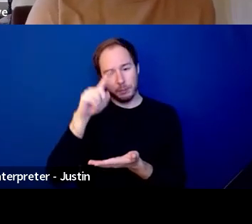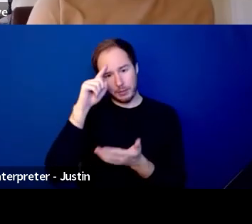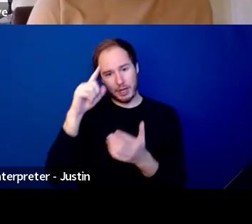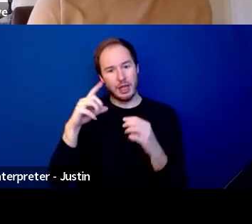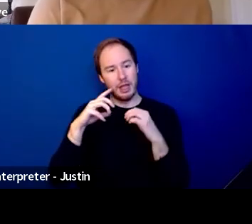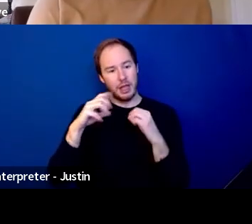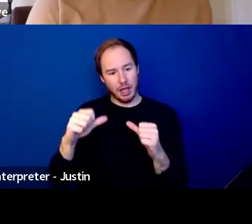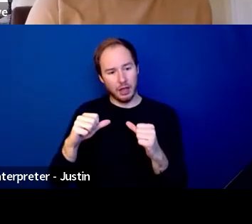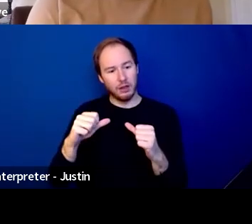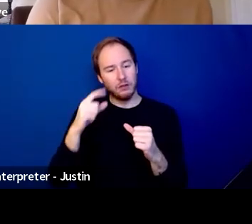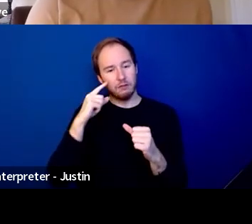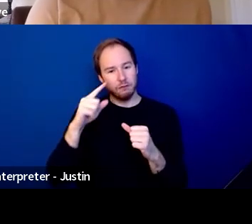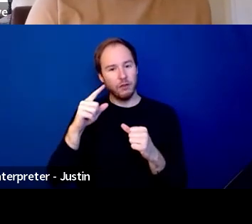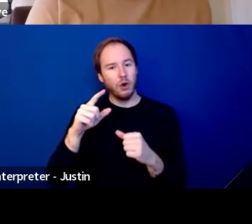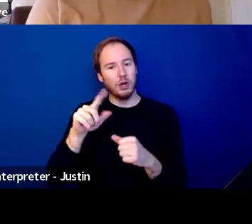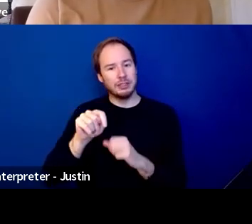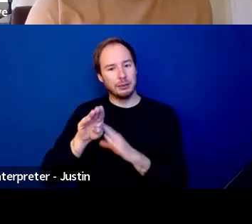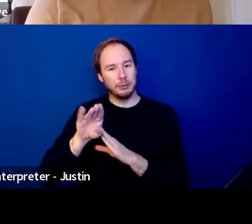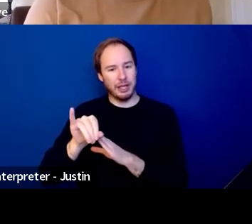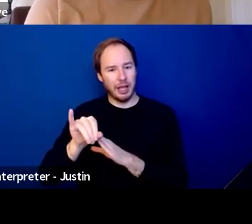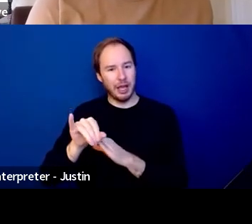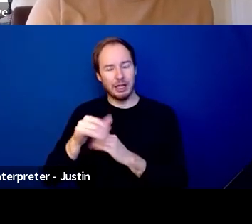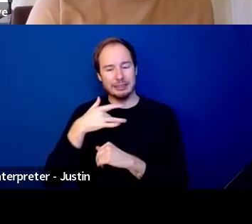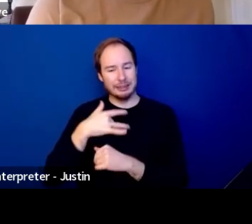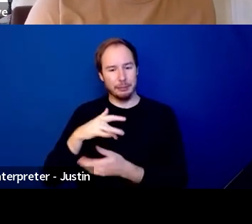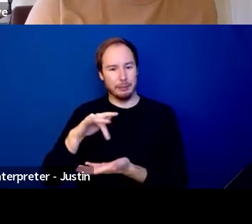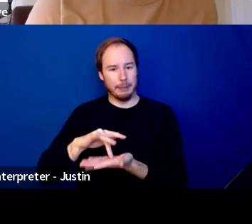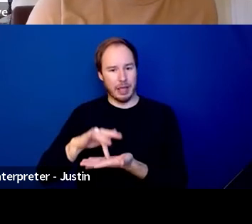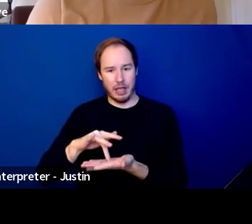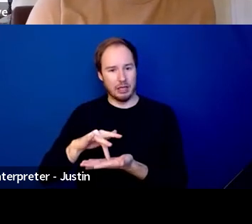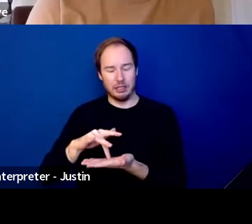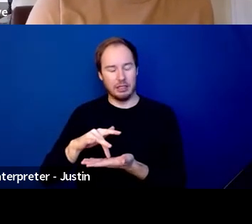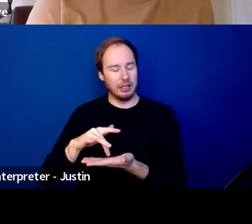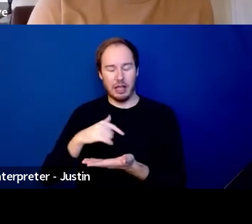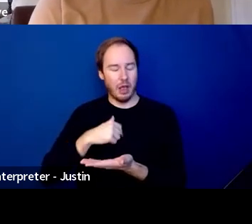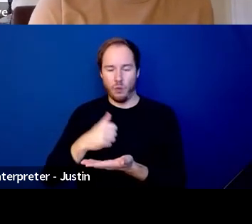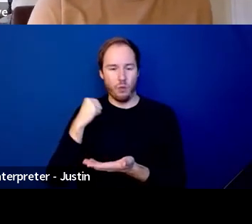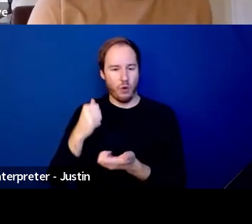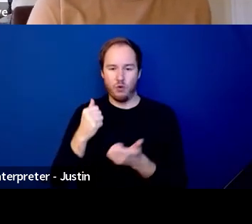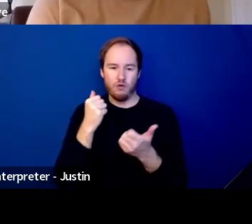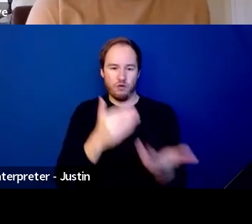of traumatic brain injury are not medications that I would recommend people to take on the street either